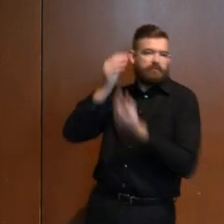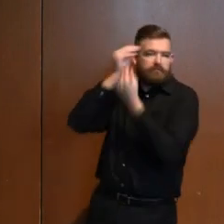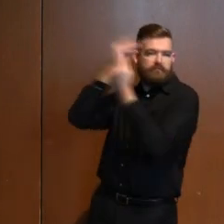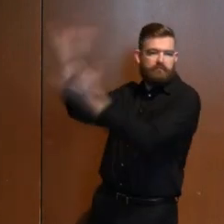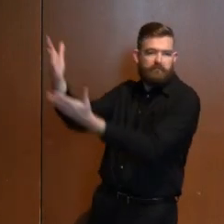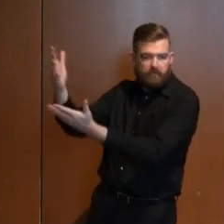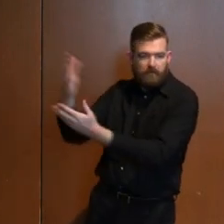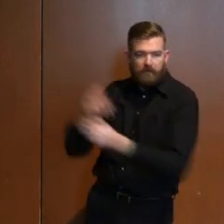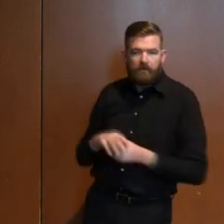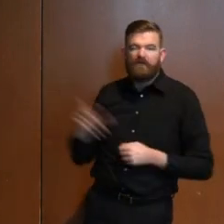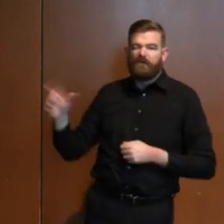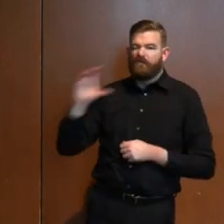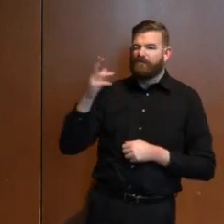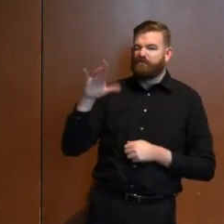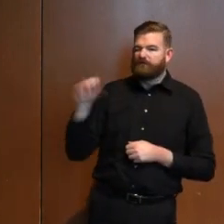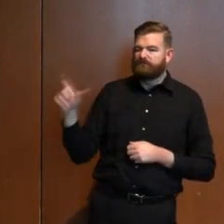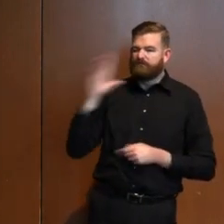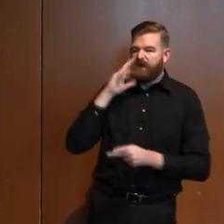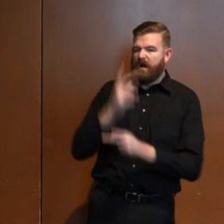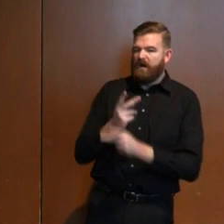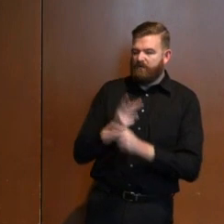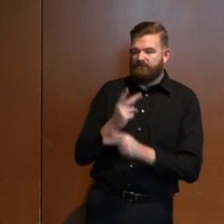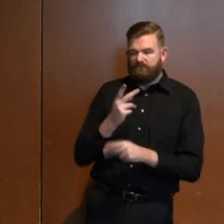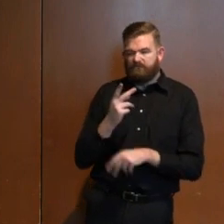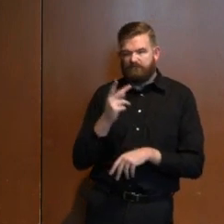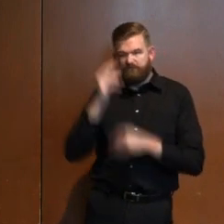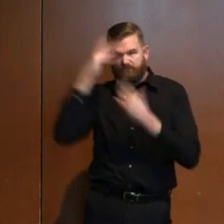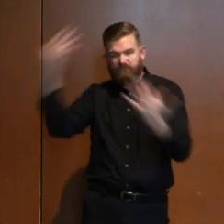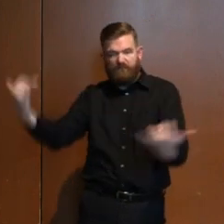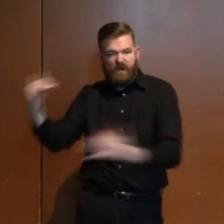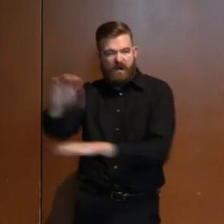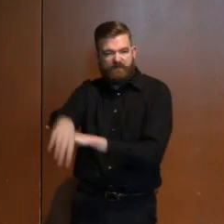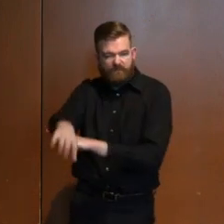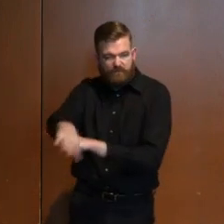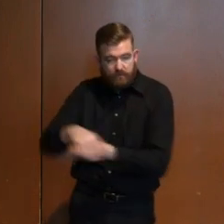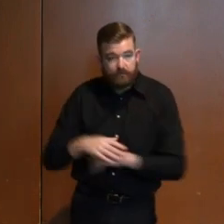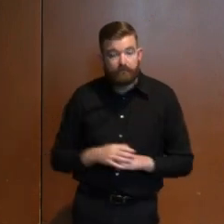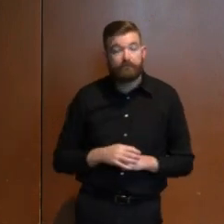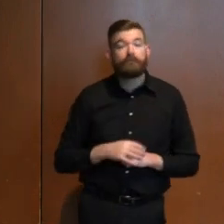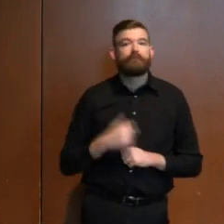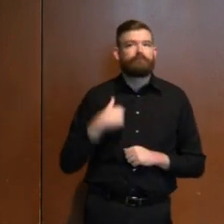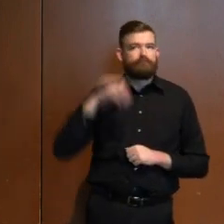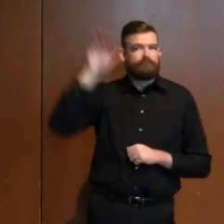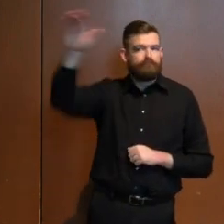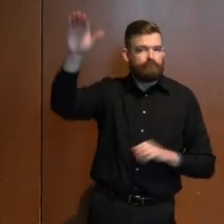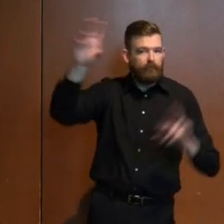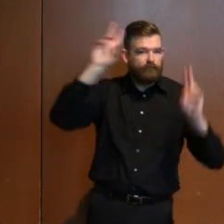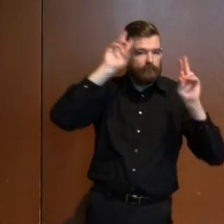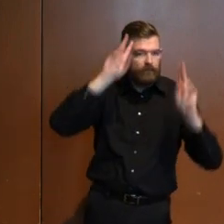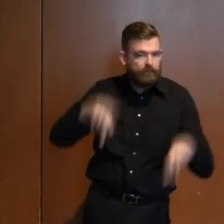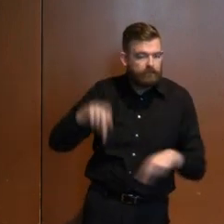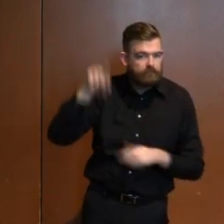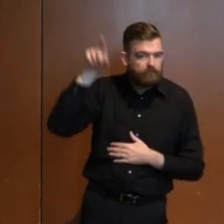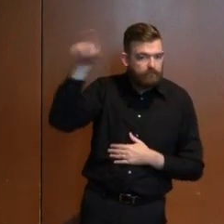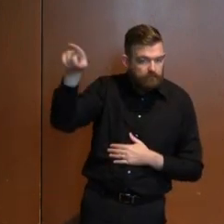RATHER OUR ASK WHICH WE ARE DOING AS WELL SPEAK. I THINK CHRIS YOU'RE DOING THAT PERSONALLY THIS AFTERNOON SO THANK YOU FOR THAT.